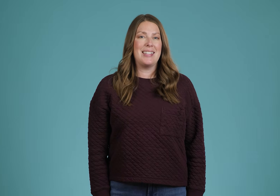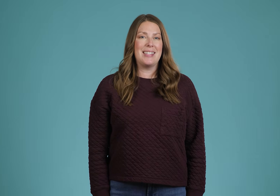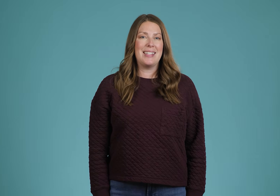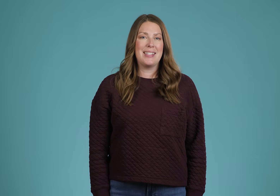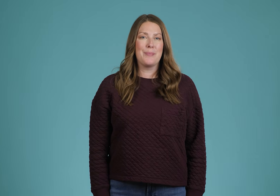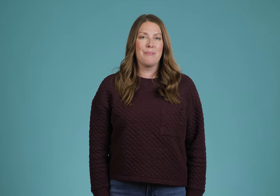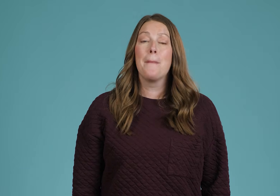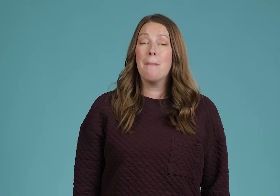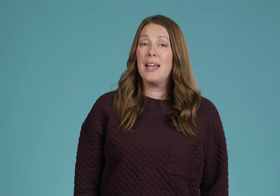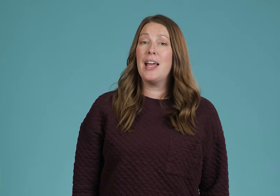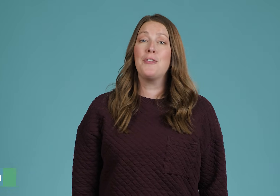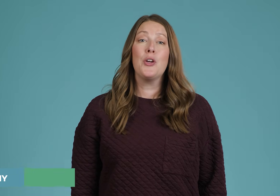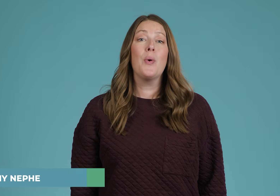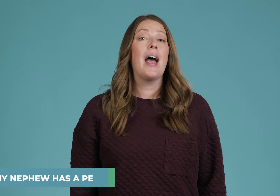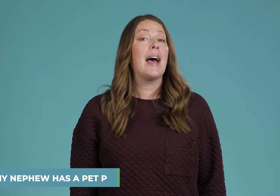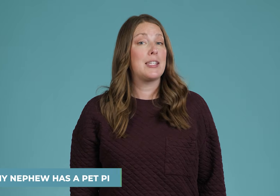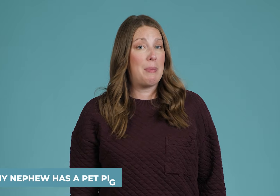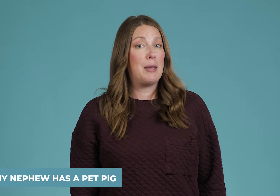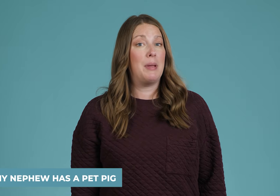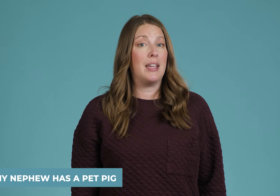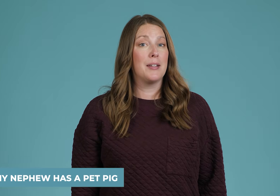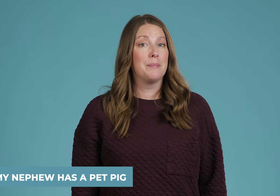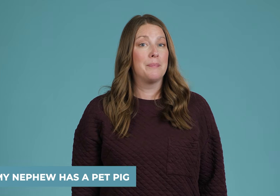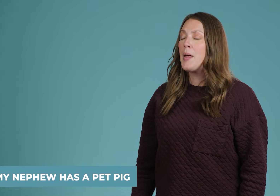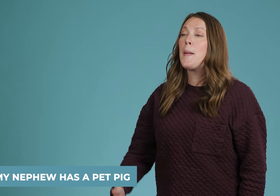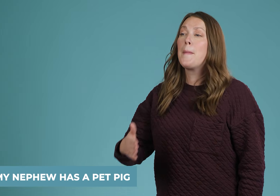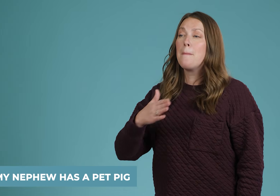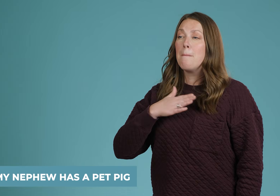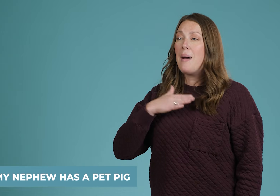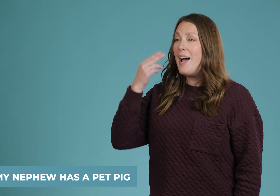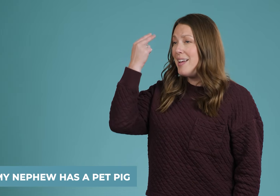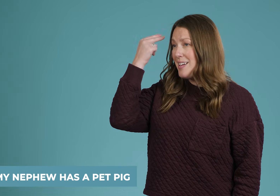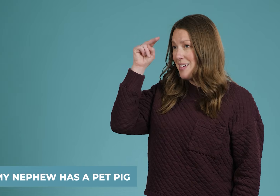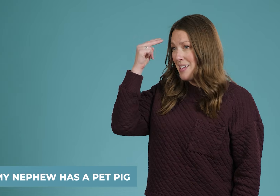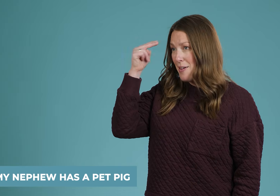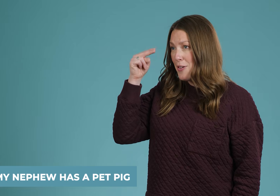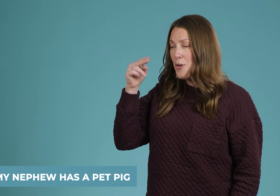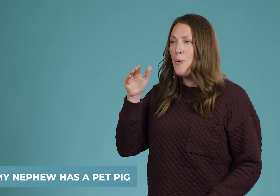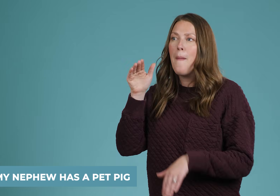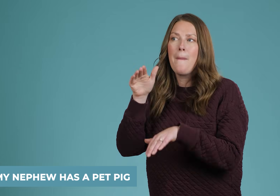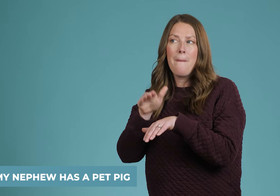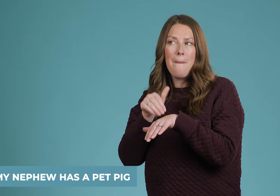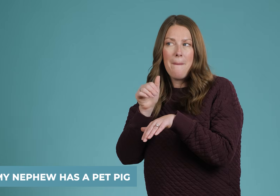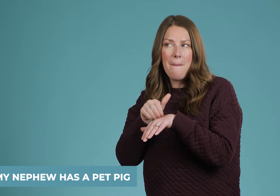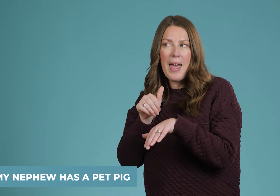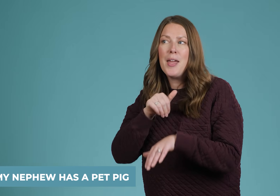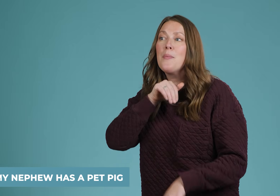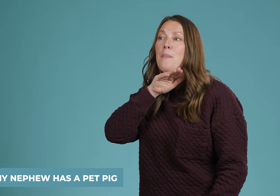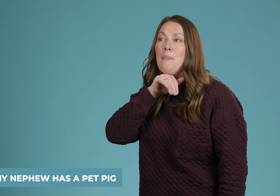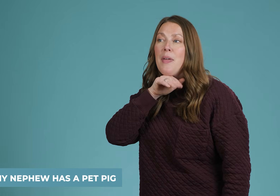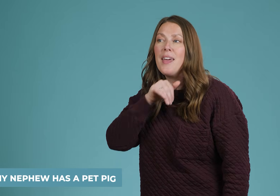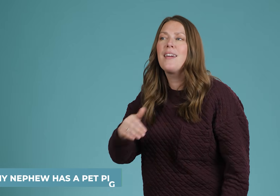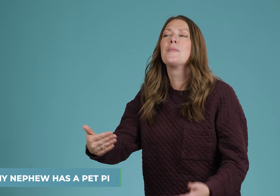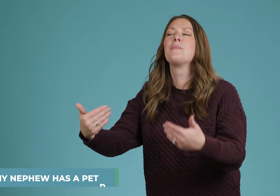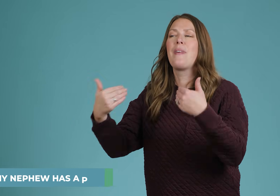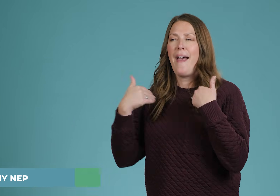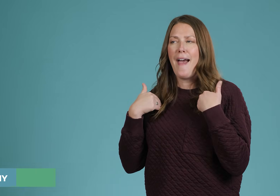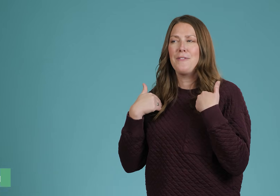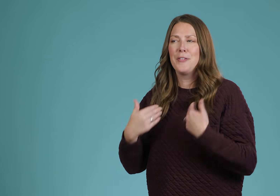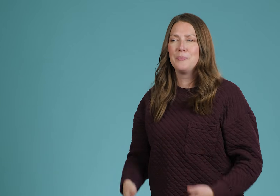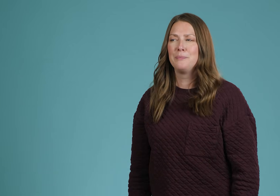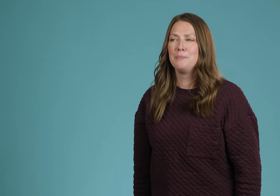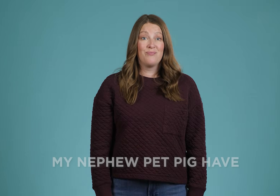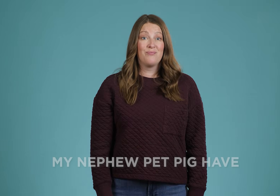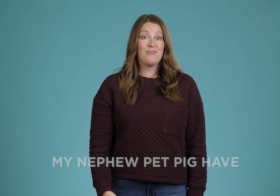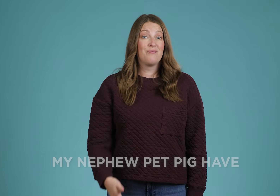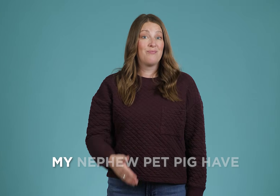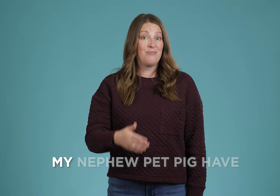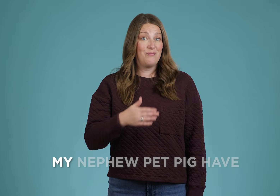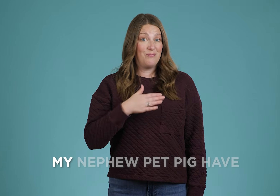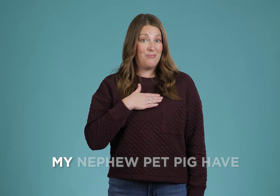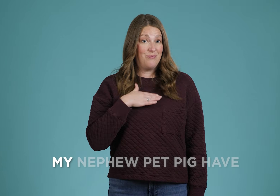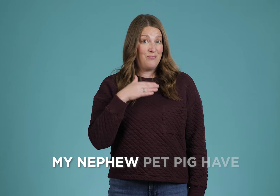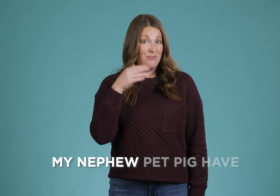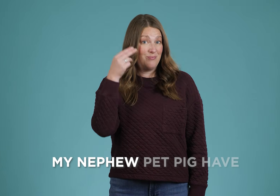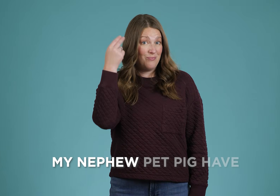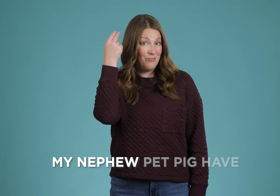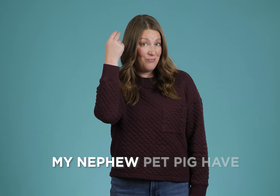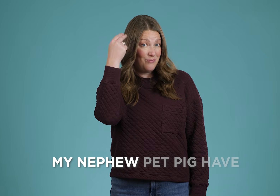sentences. My nephew has a pet pig. My